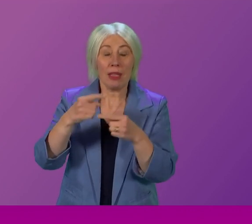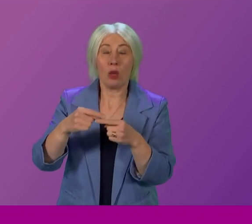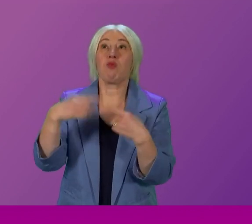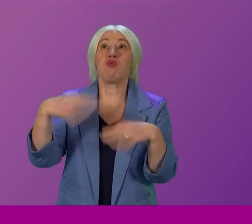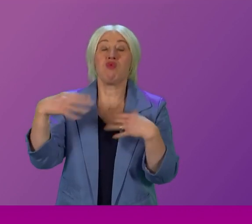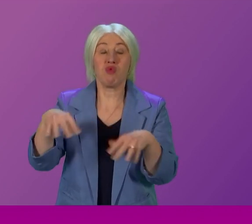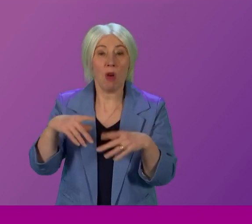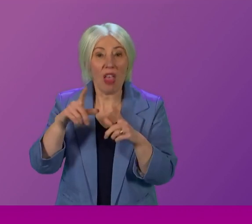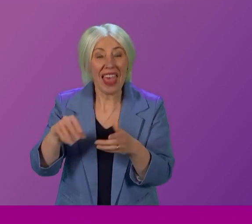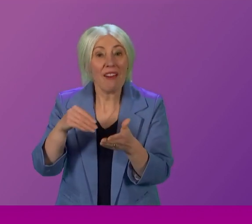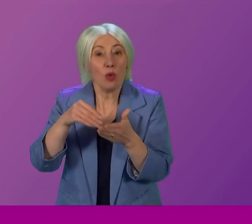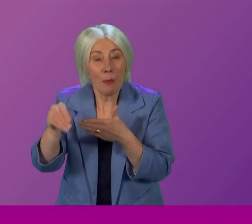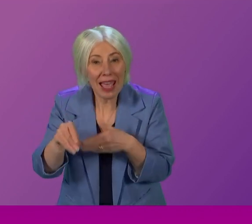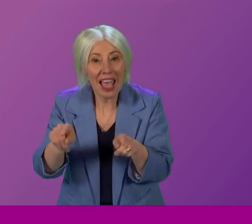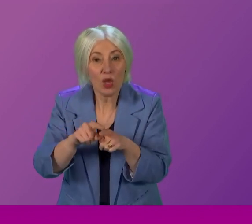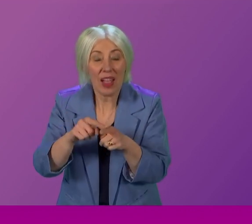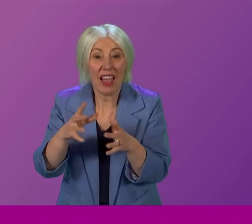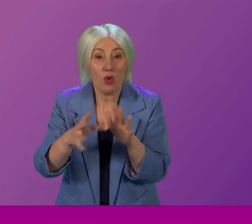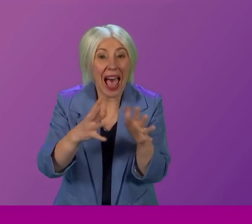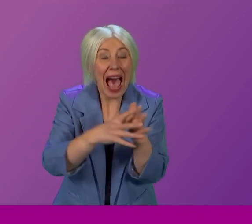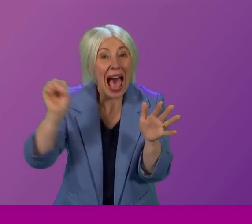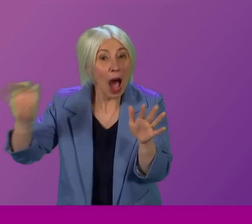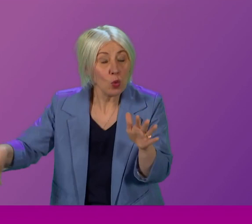for the privilege of having them removed. Will the First Minister confirm whether, as was recommended